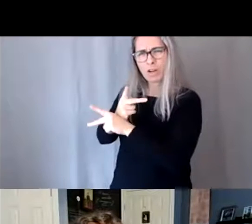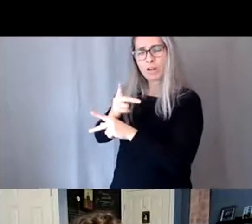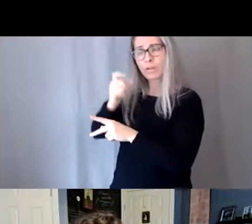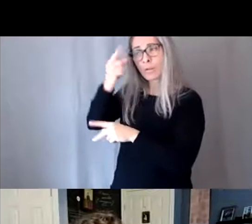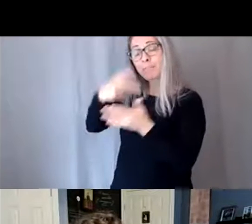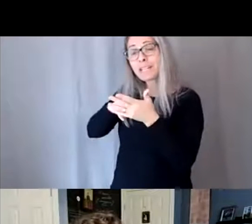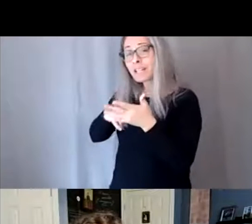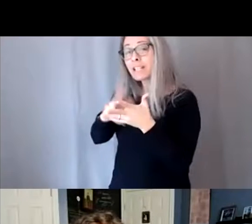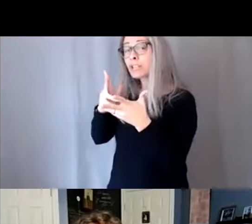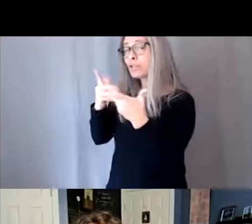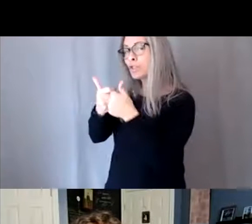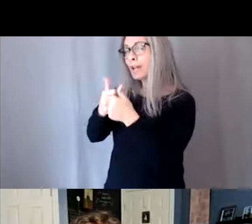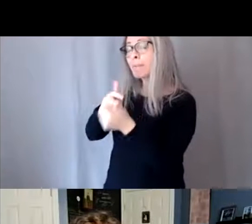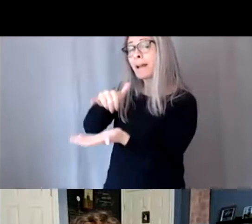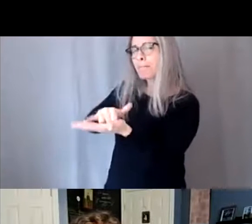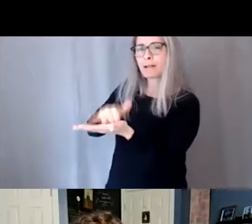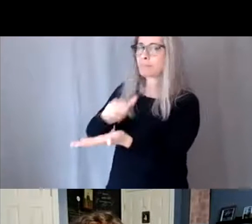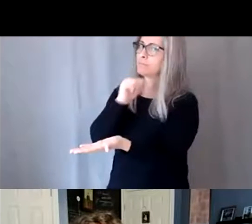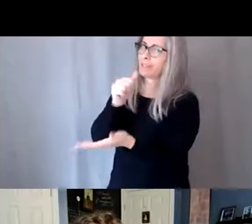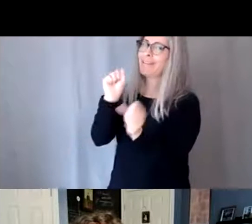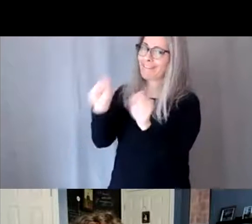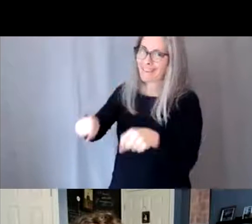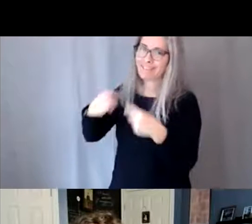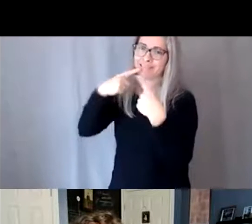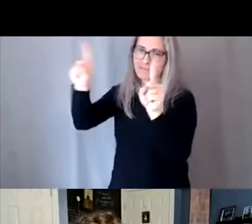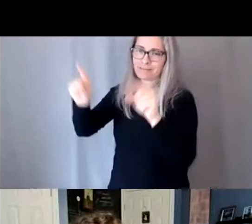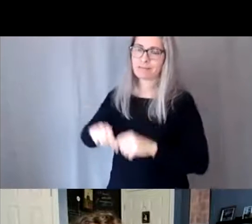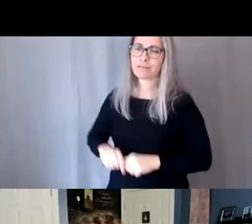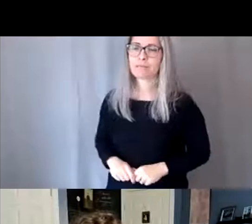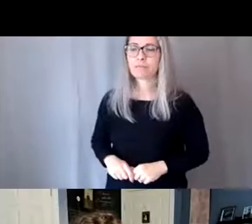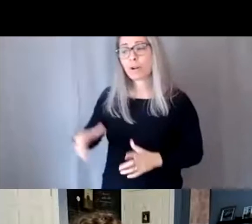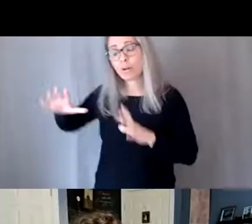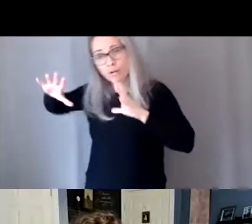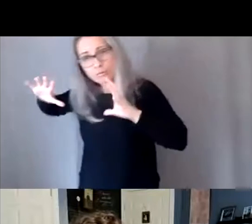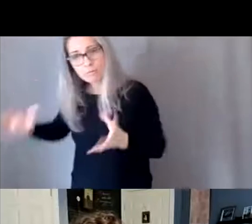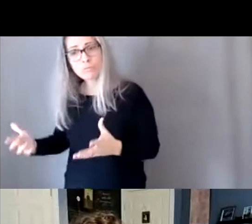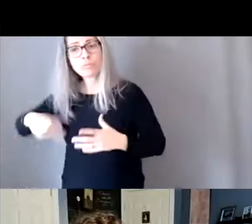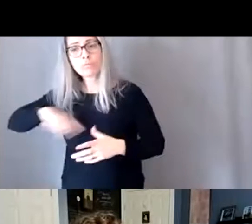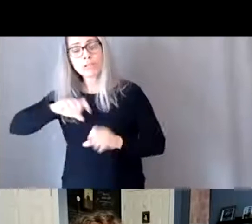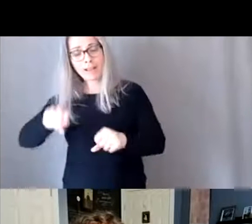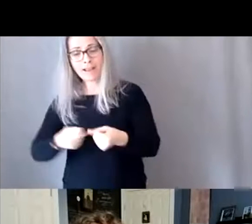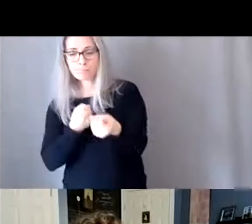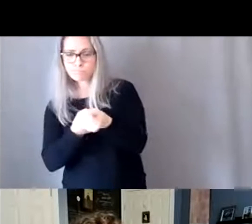one way that I’ll suggest we can adopt a more allied approach to clinical practice is through reflexive